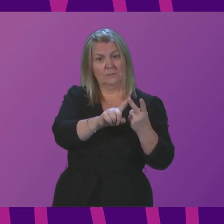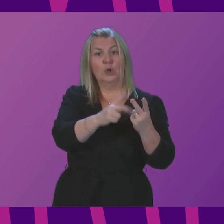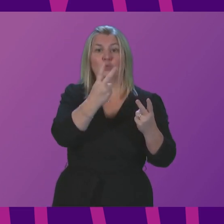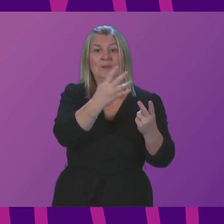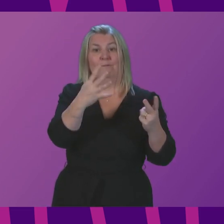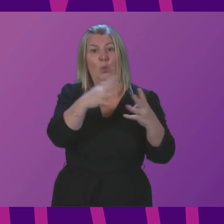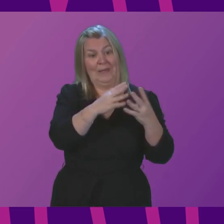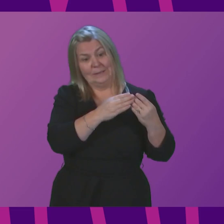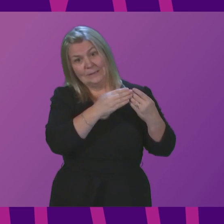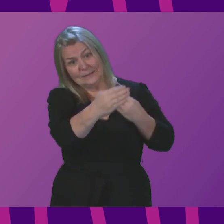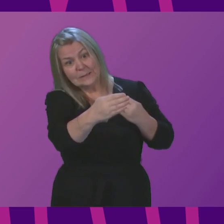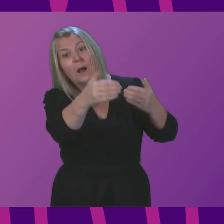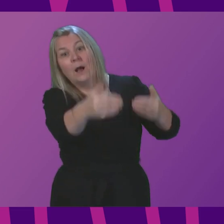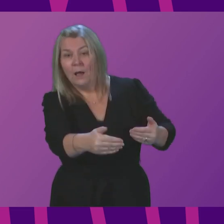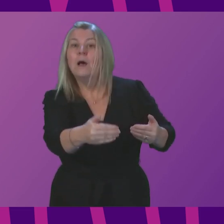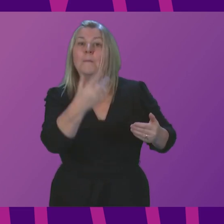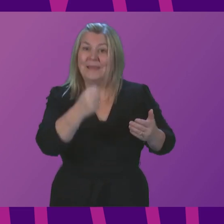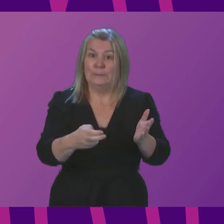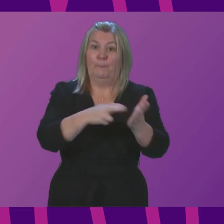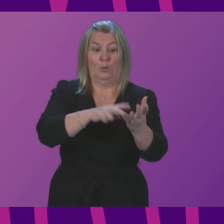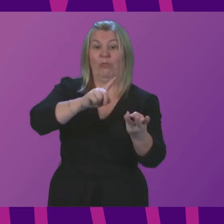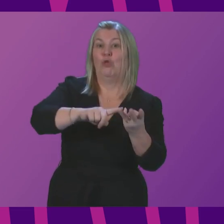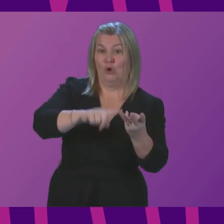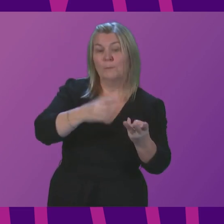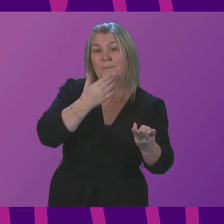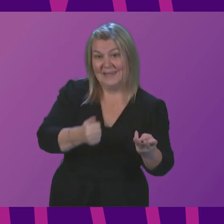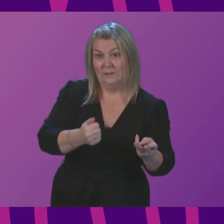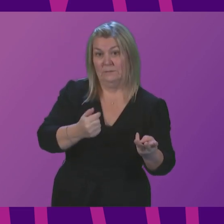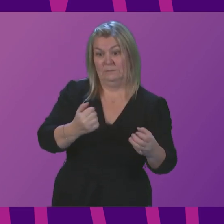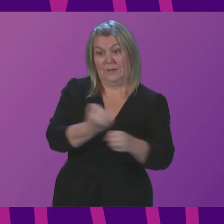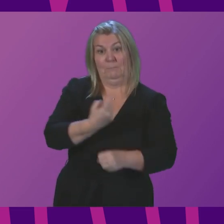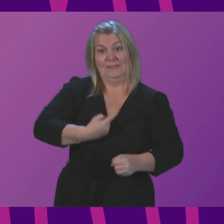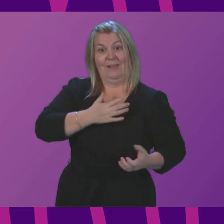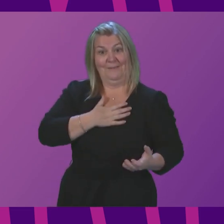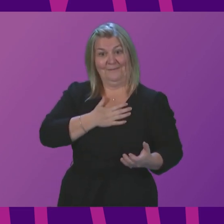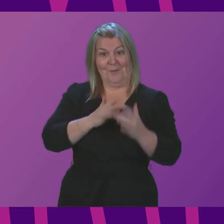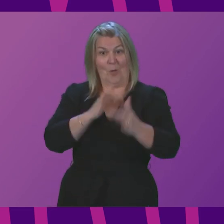booster and their flu vaccine. I did it myself yesterday and, in doing so, I saw the number